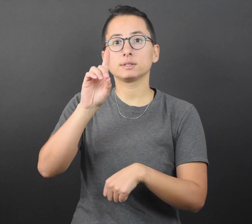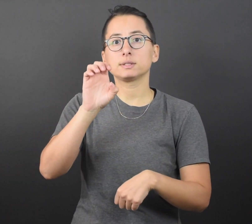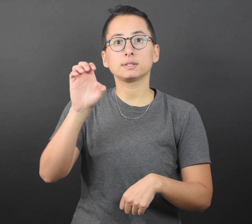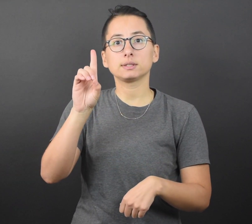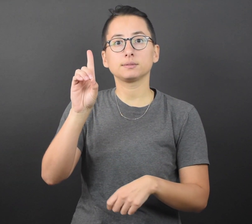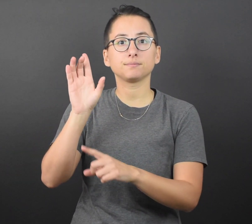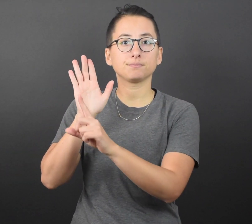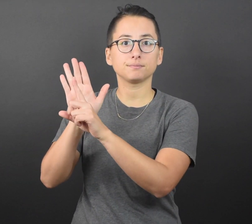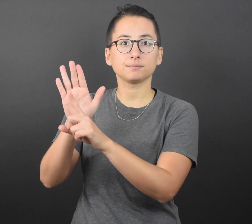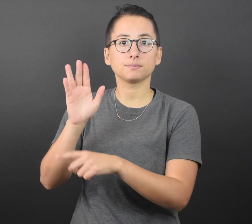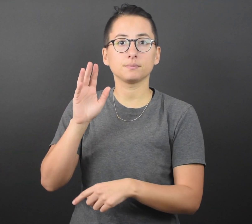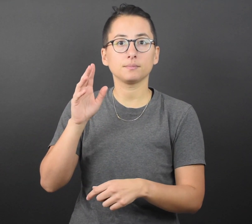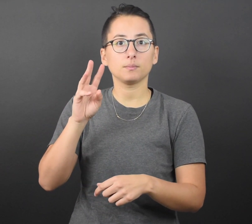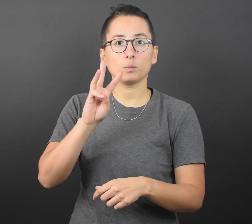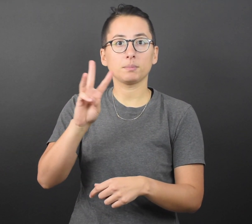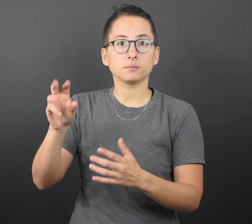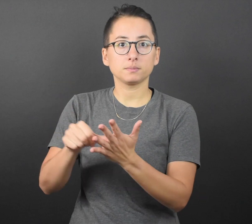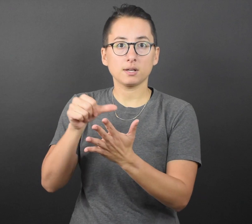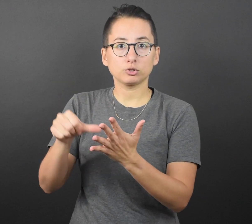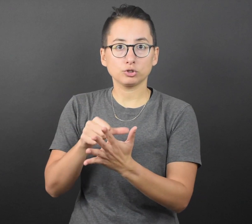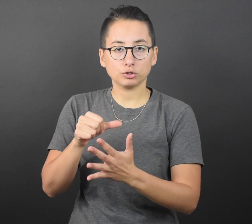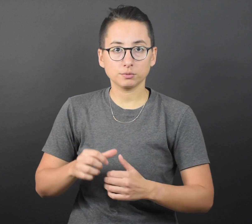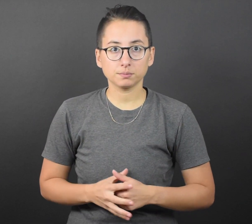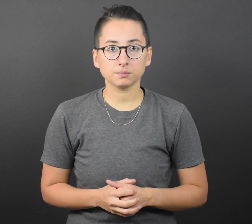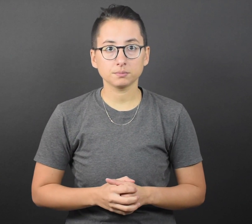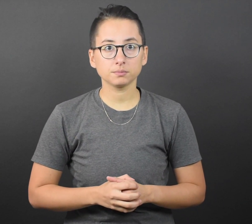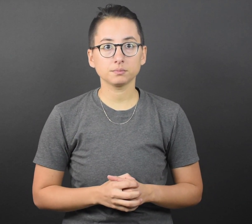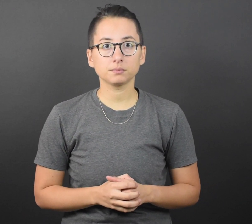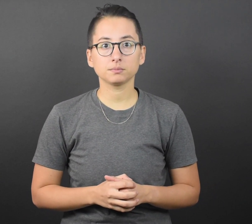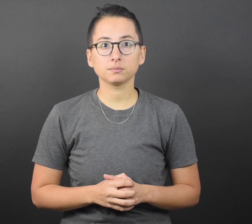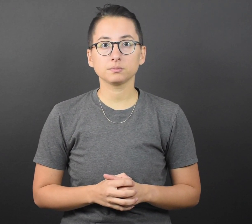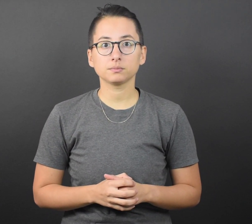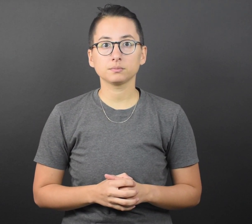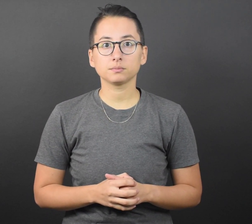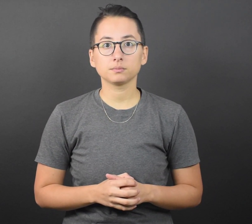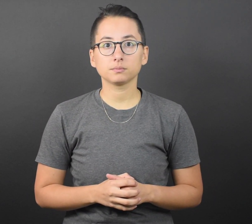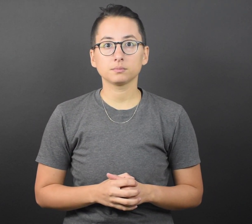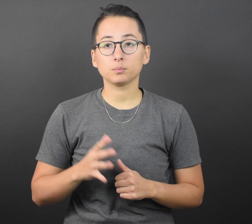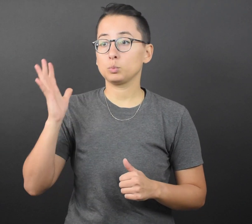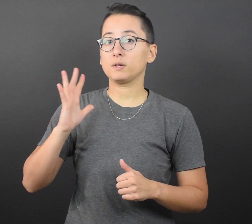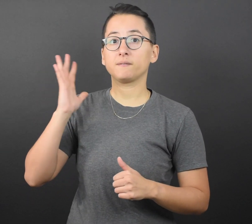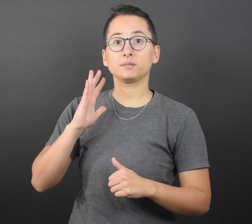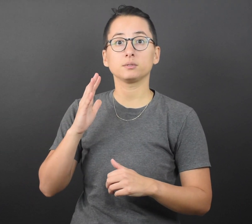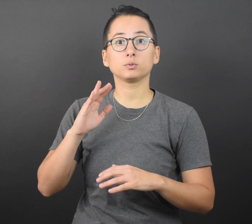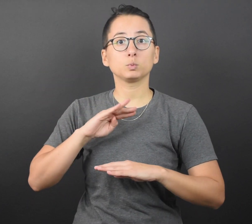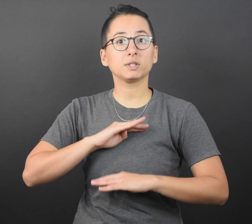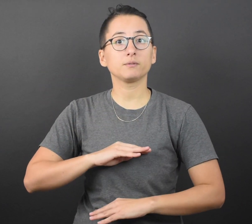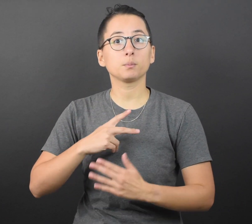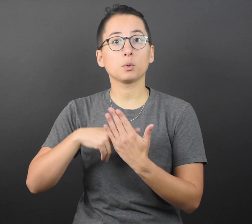be majority owned by a resident of Minnesota. Additional eligibility requirements and